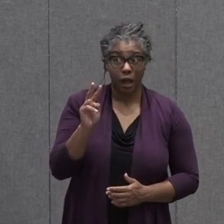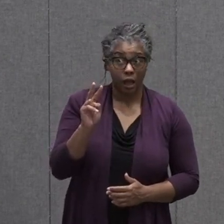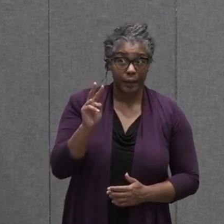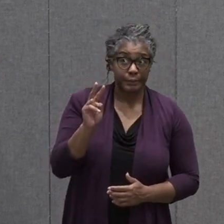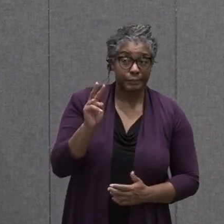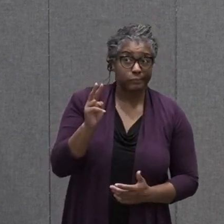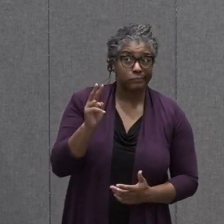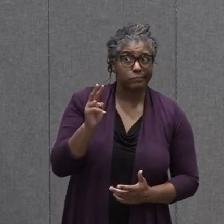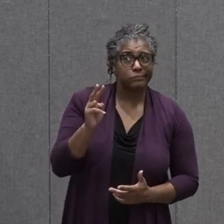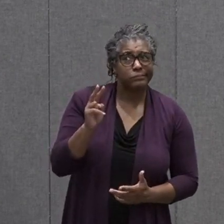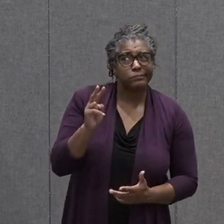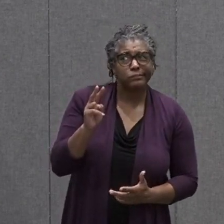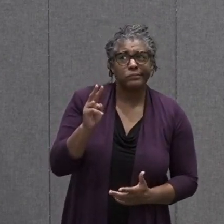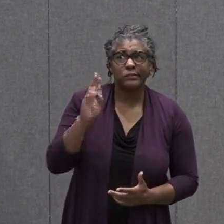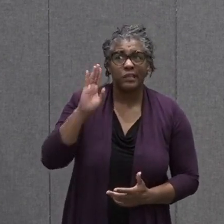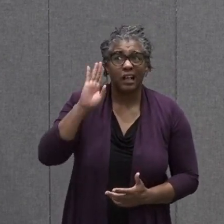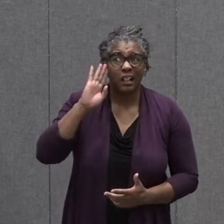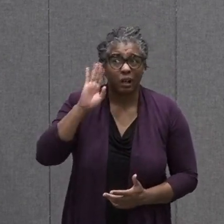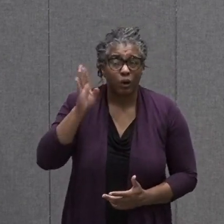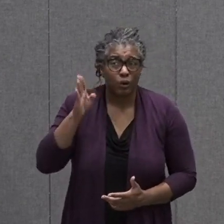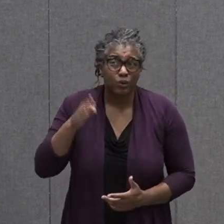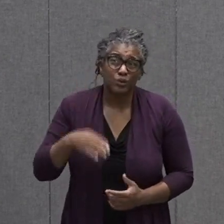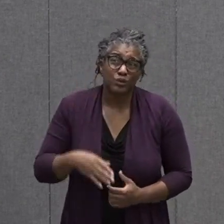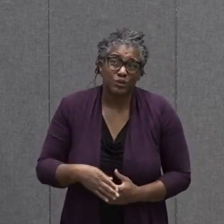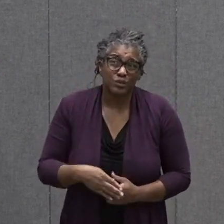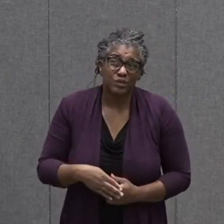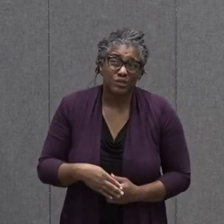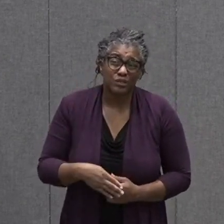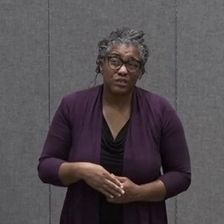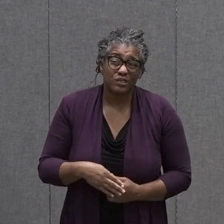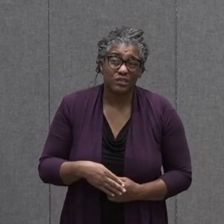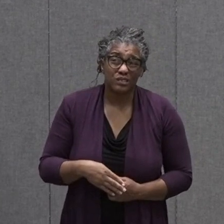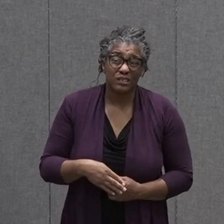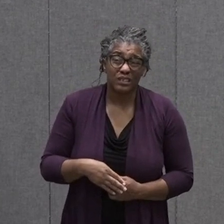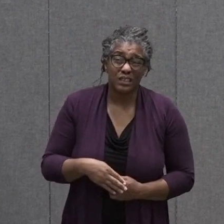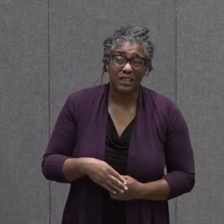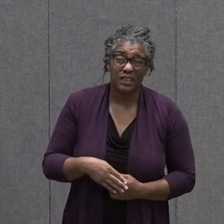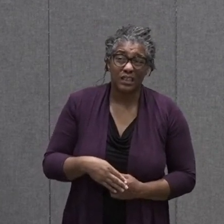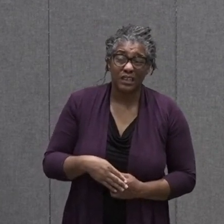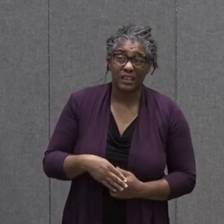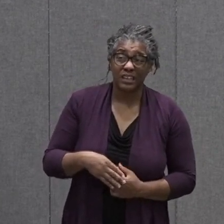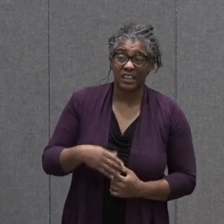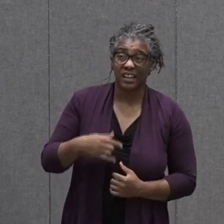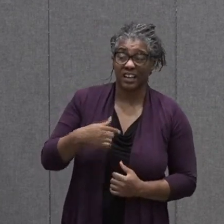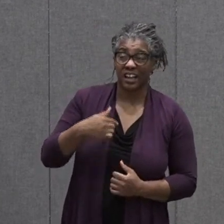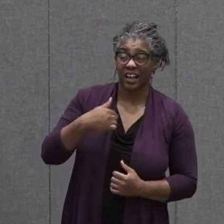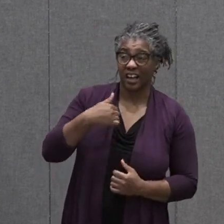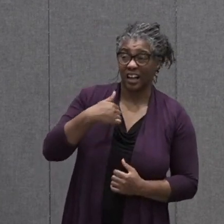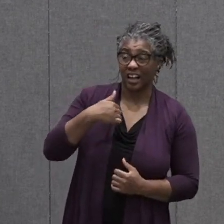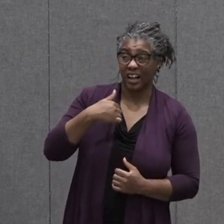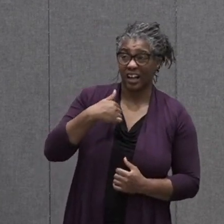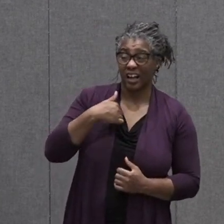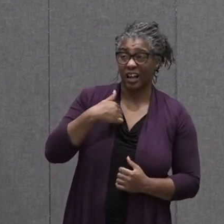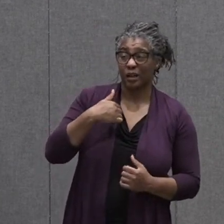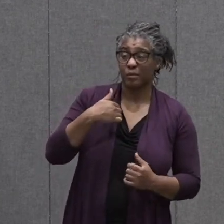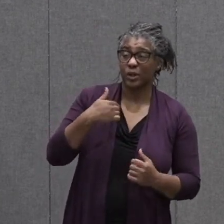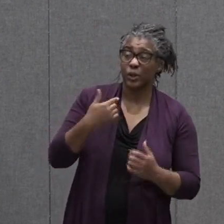"Hello, I'm new here. And I'd like to play. Maybe now,